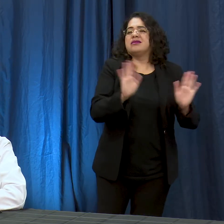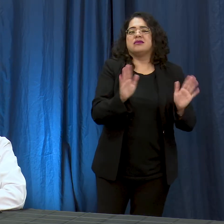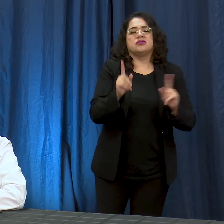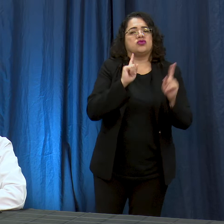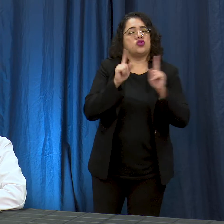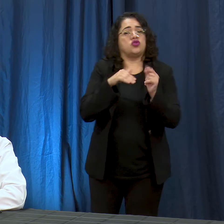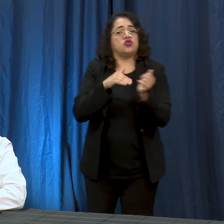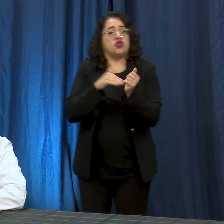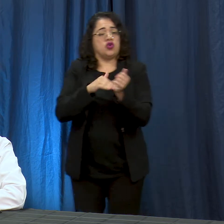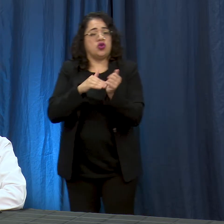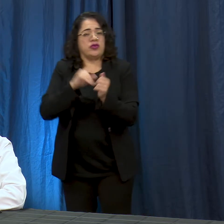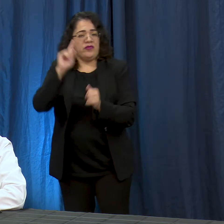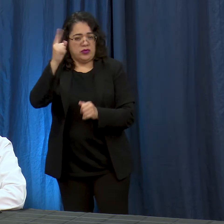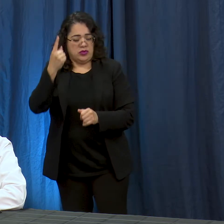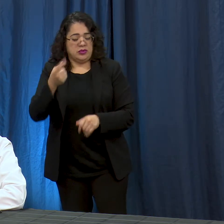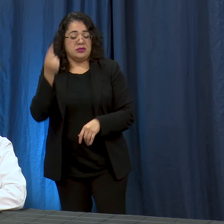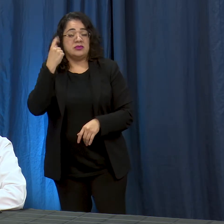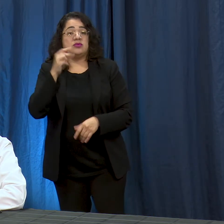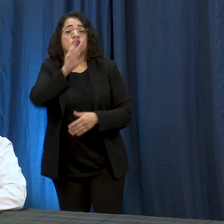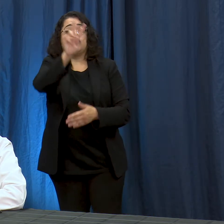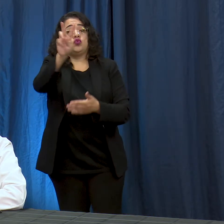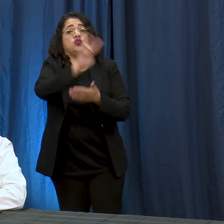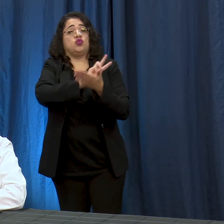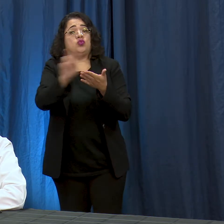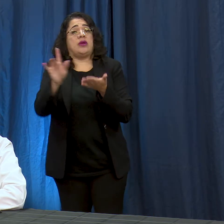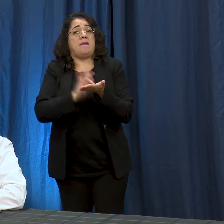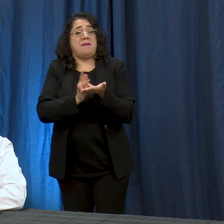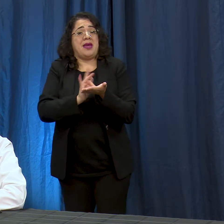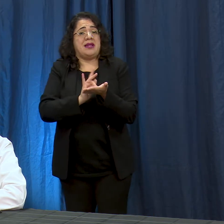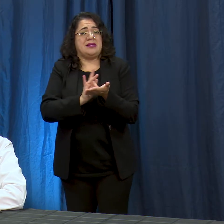including at least a two-week supply of prescription and non-prescription